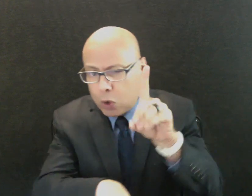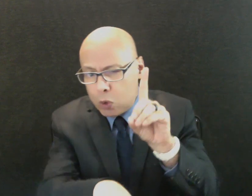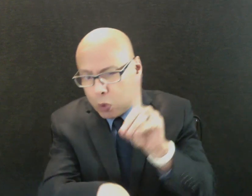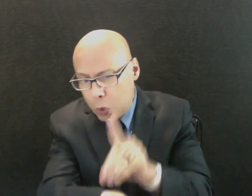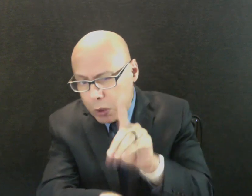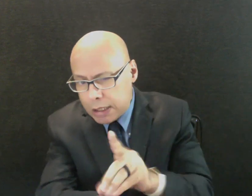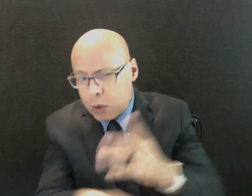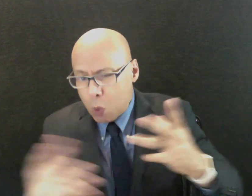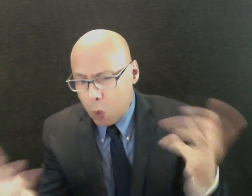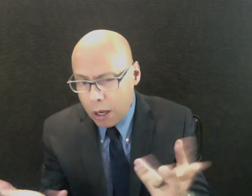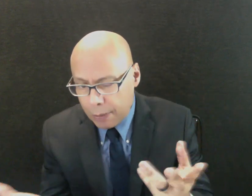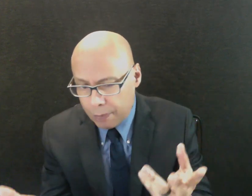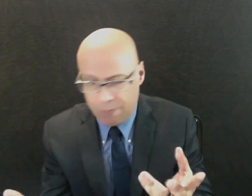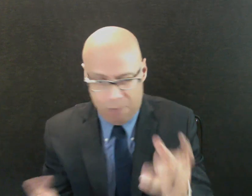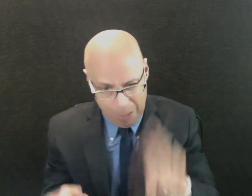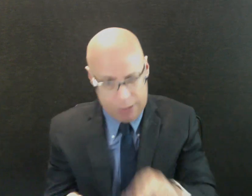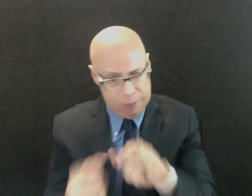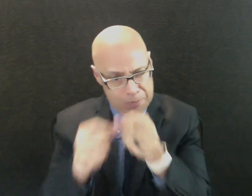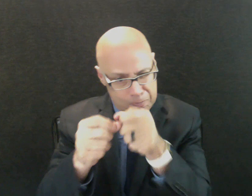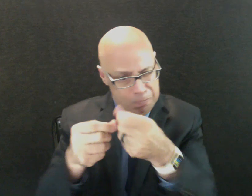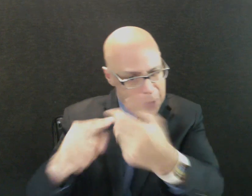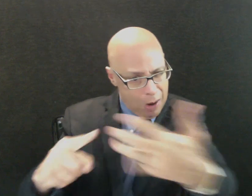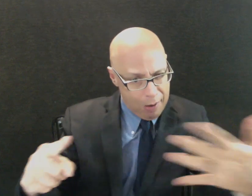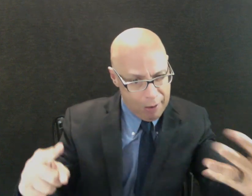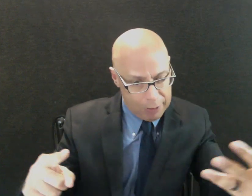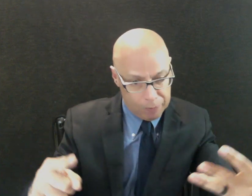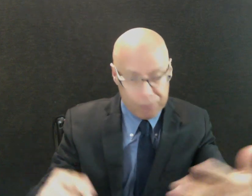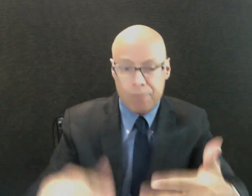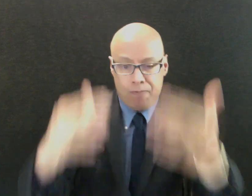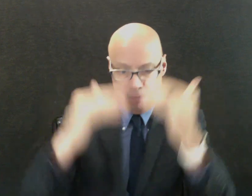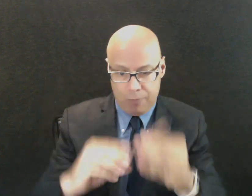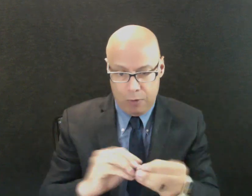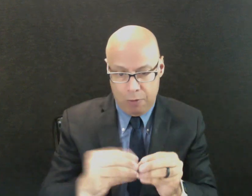5. DHS must consult with that Statewide